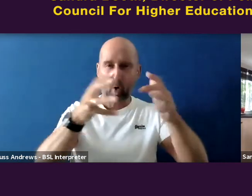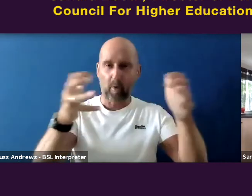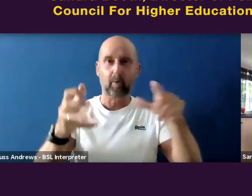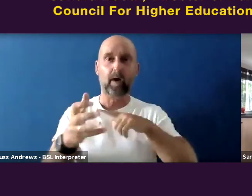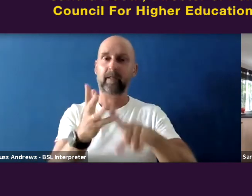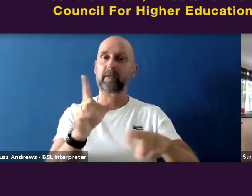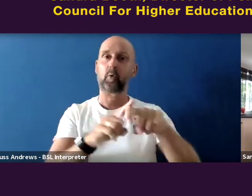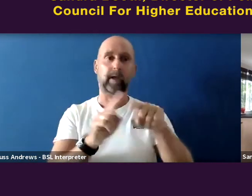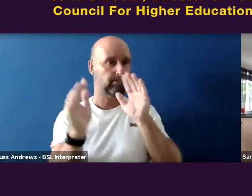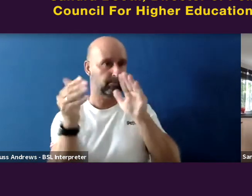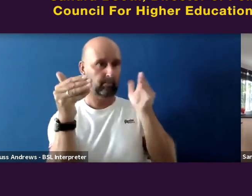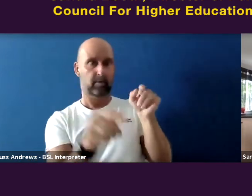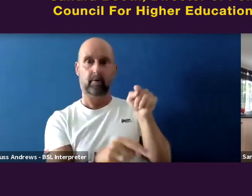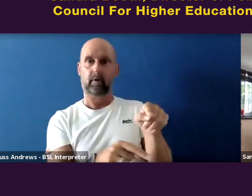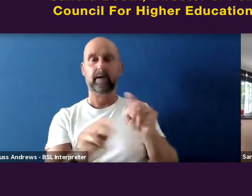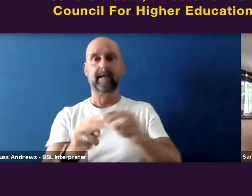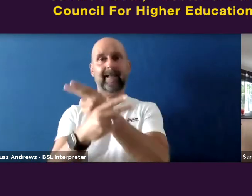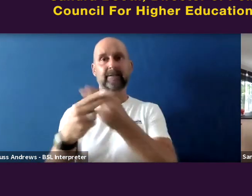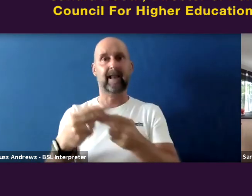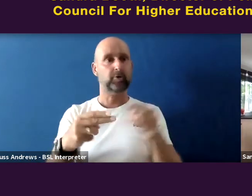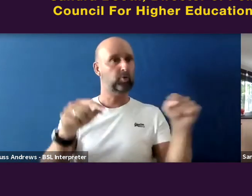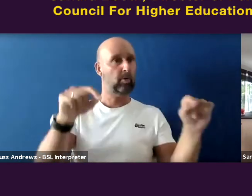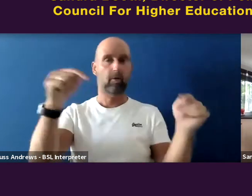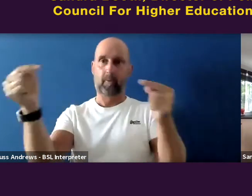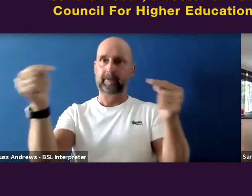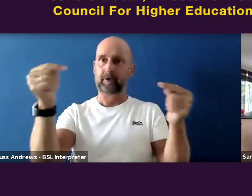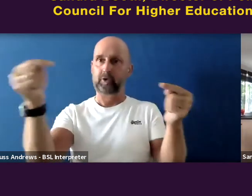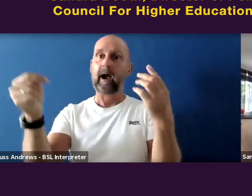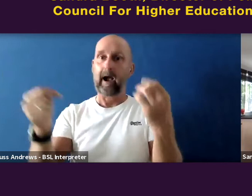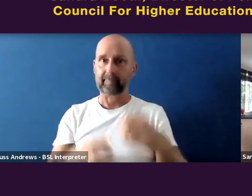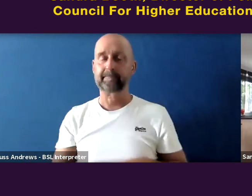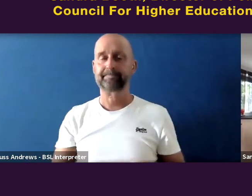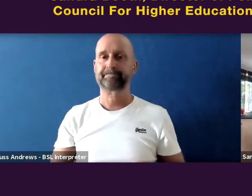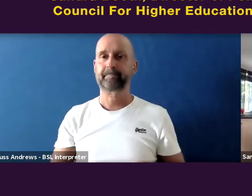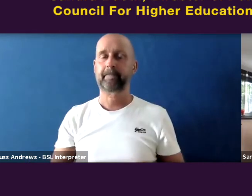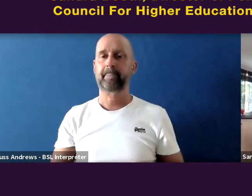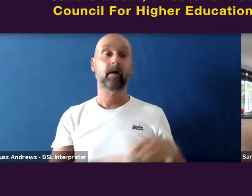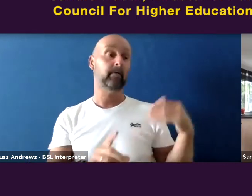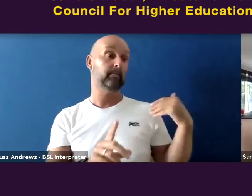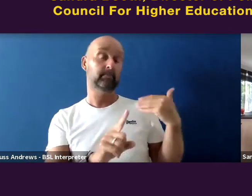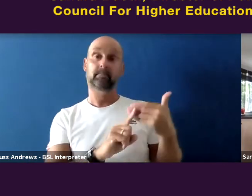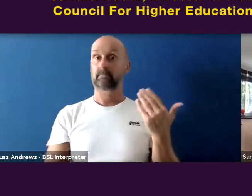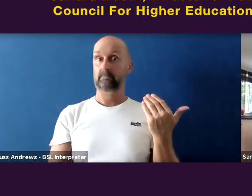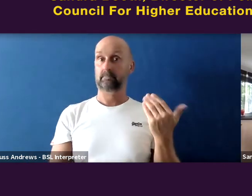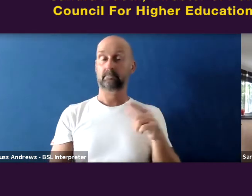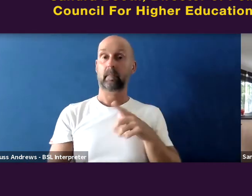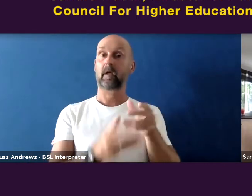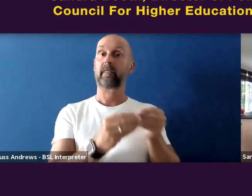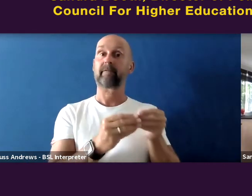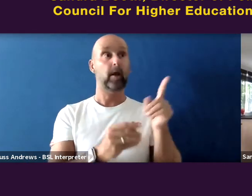forefront of international competitiveness. Up until recently, this value was recognised in the